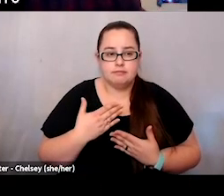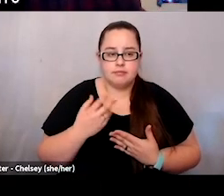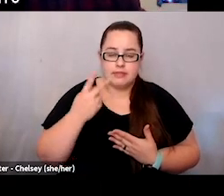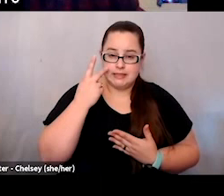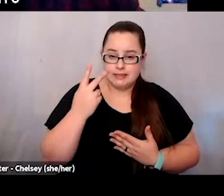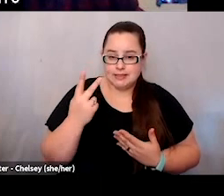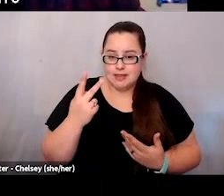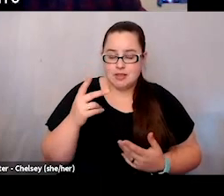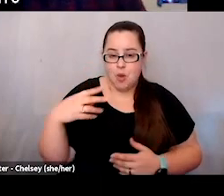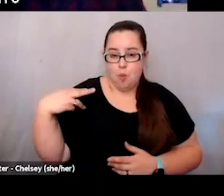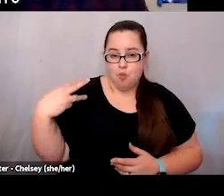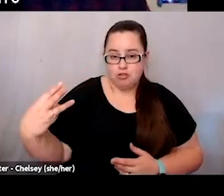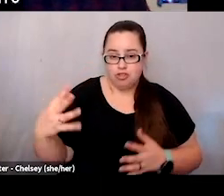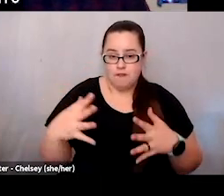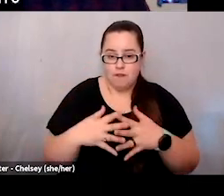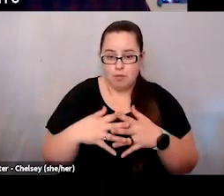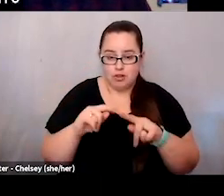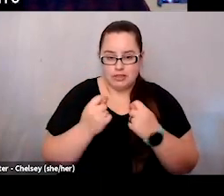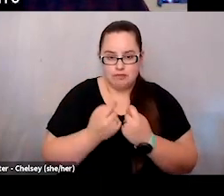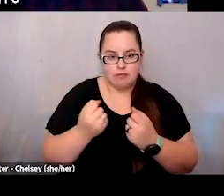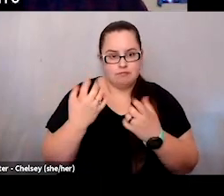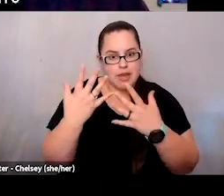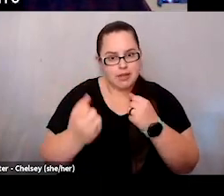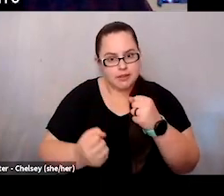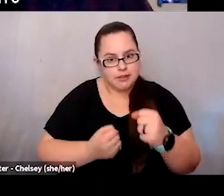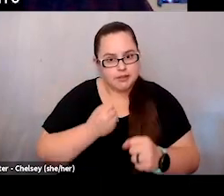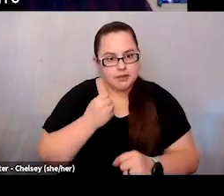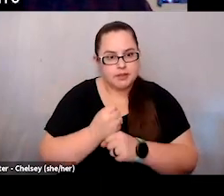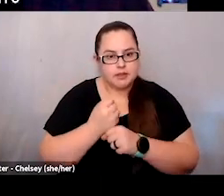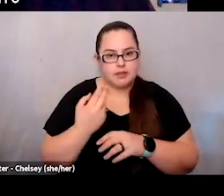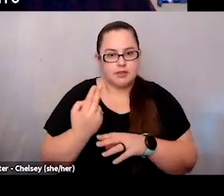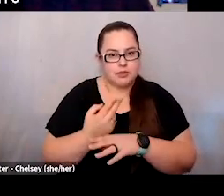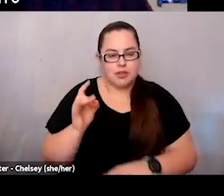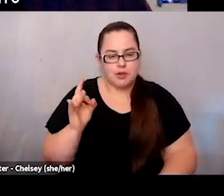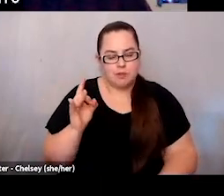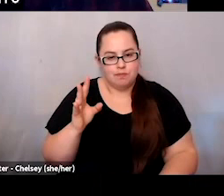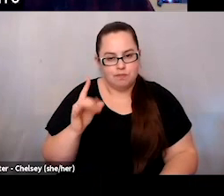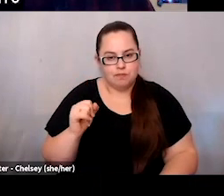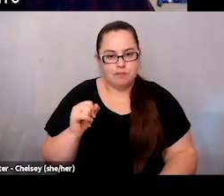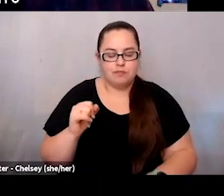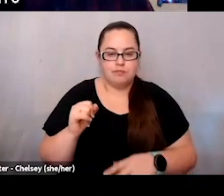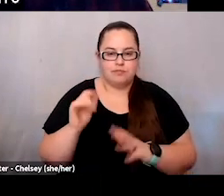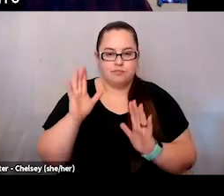Bernard Navarro: So I was really happy to see that the Washington football team, after all